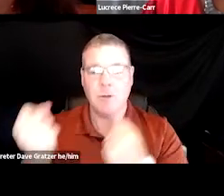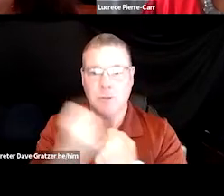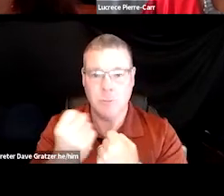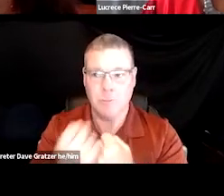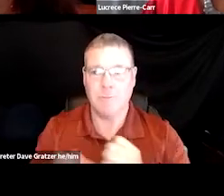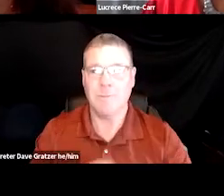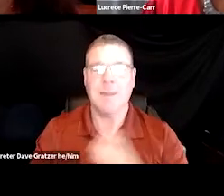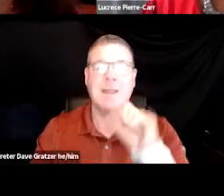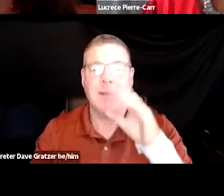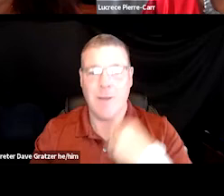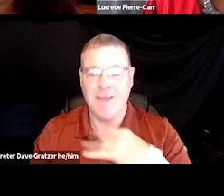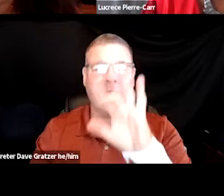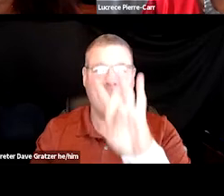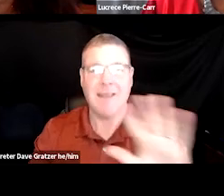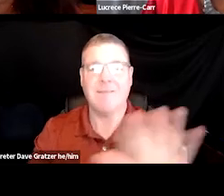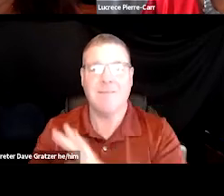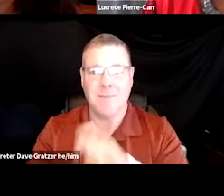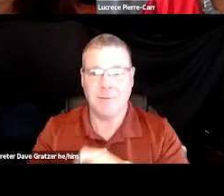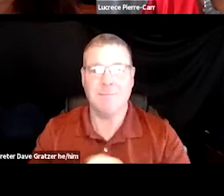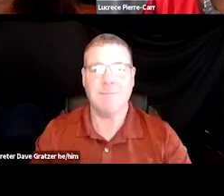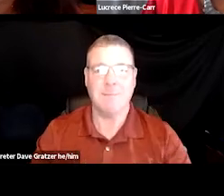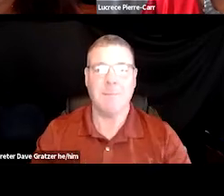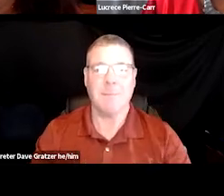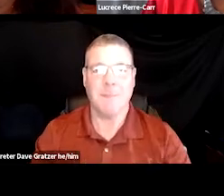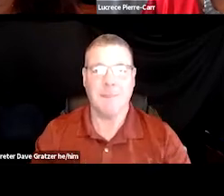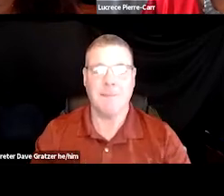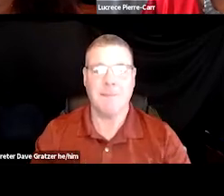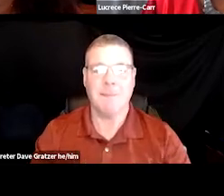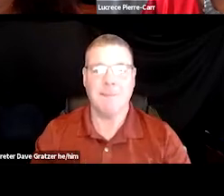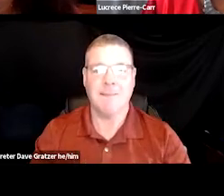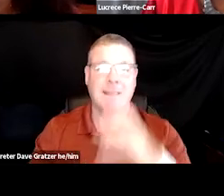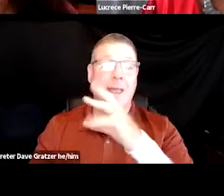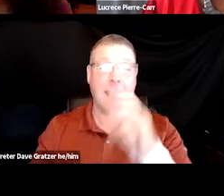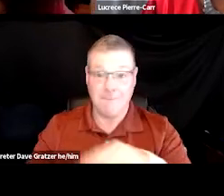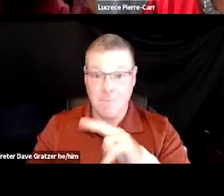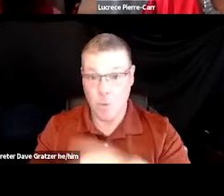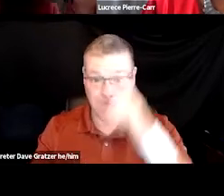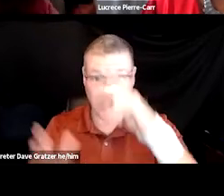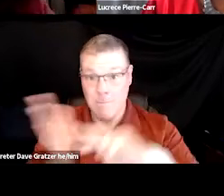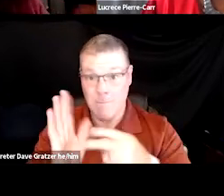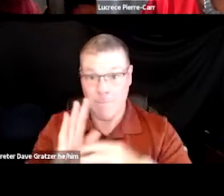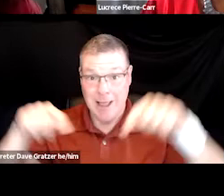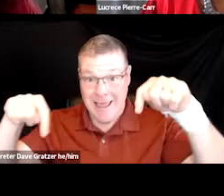So we have eight full-time COVID emotional support line responders. And of course, for the purposes of this webinar,